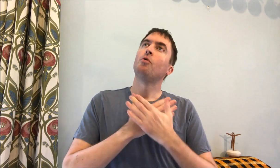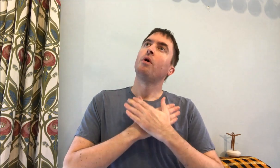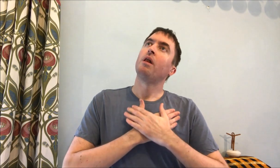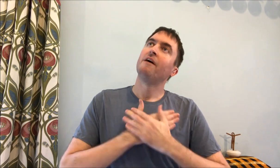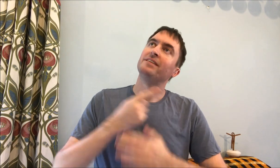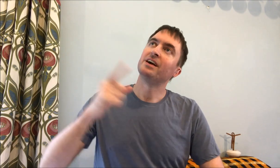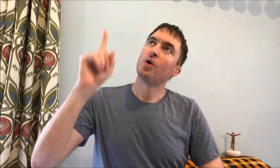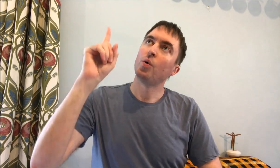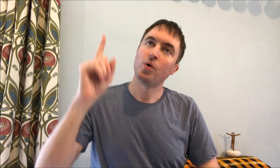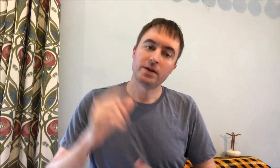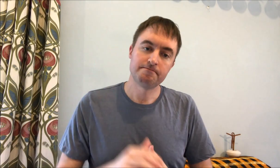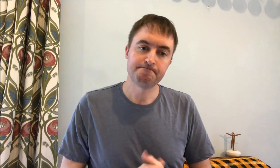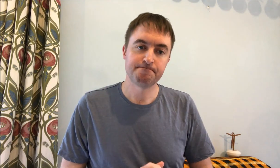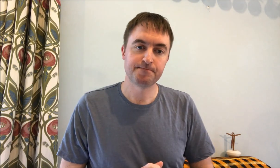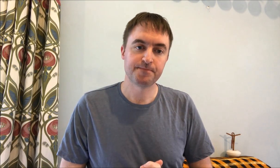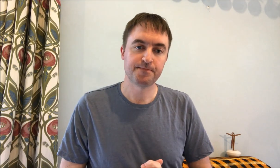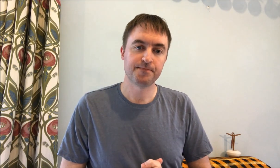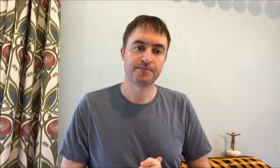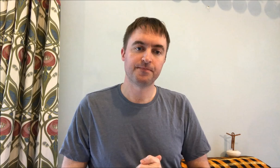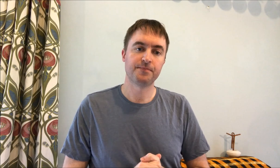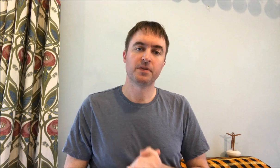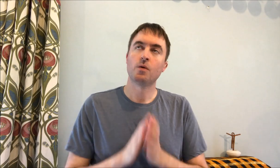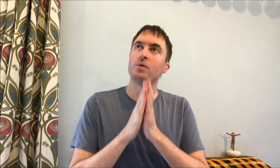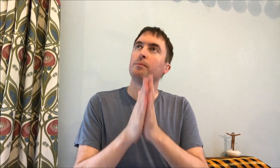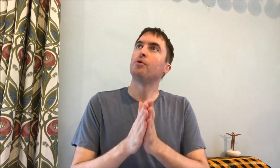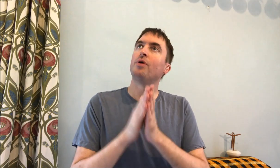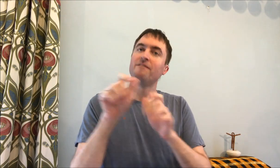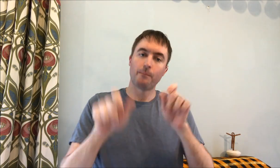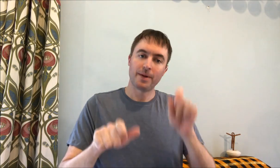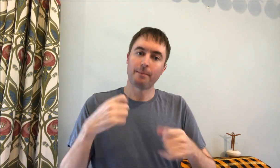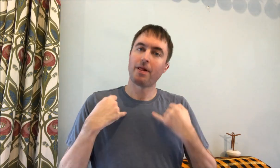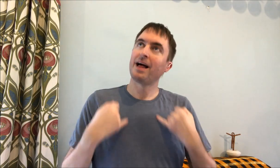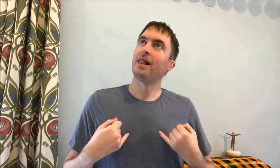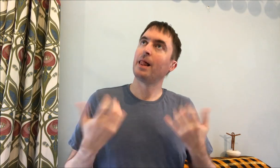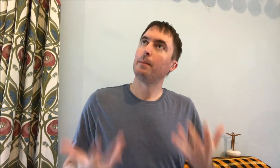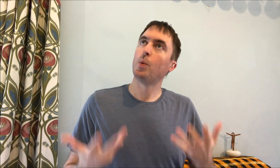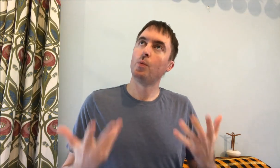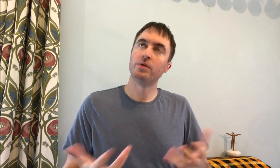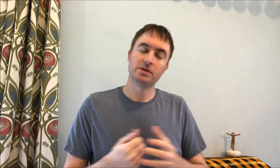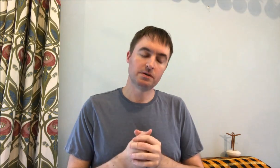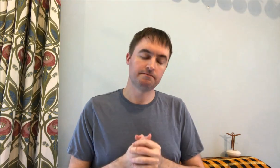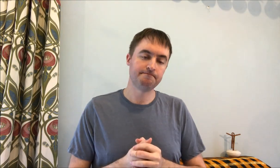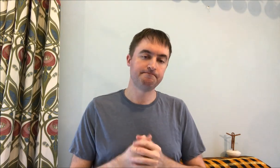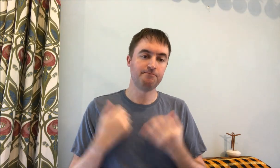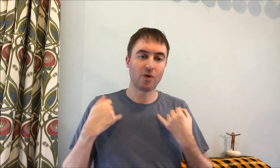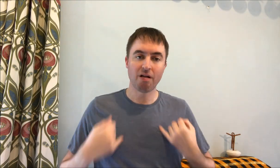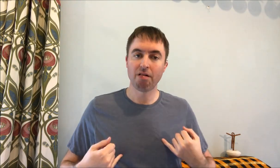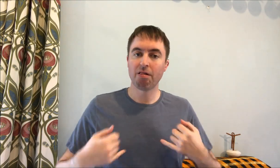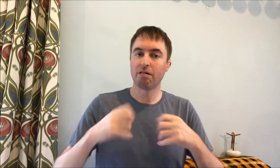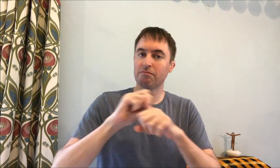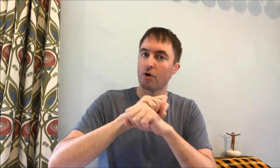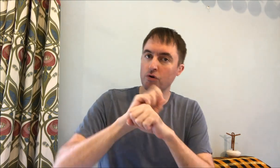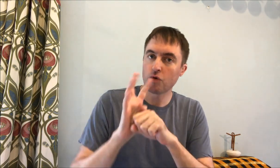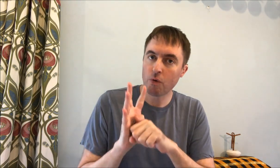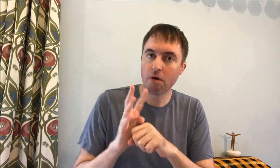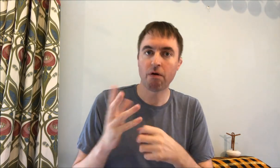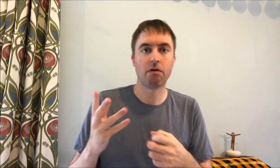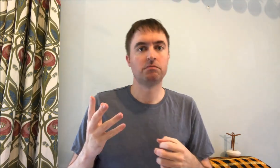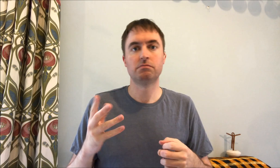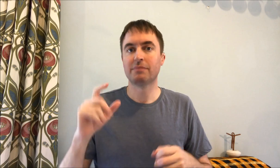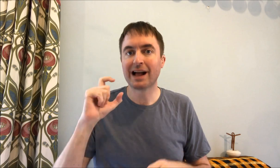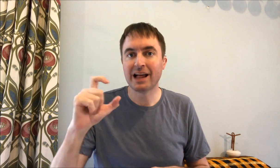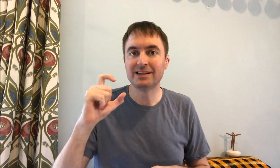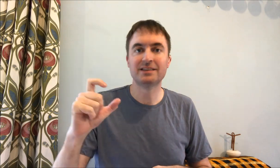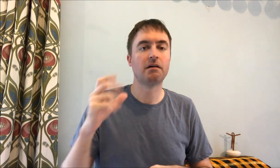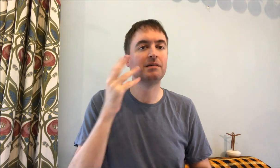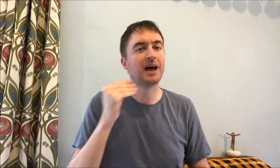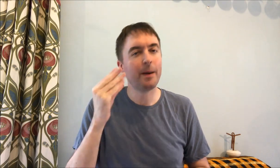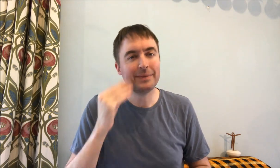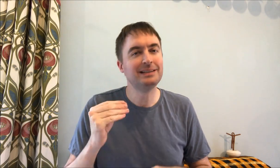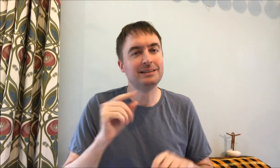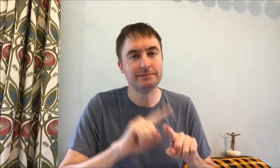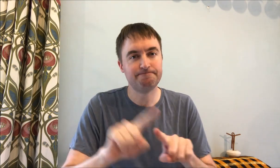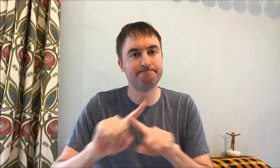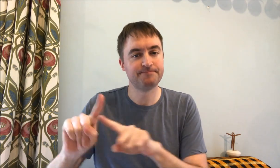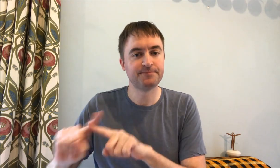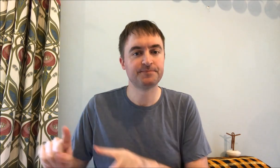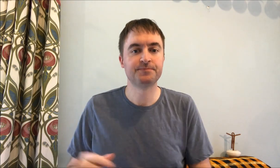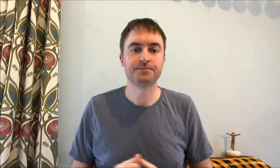Loving God, we pray for those ill at the moment, with coronavirus, cancer, diabetes, and other illnesses.